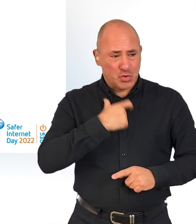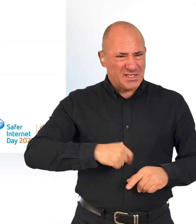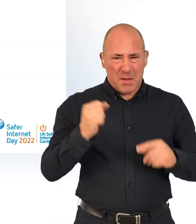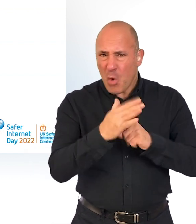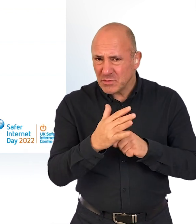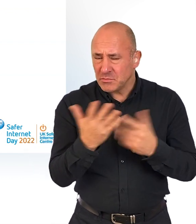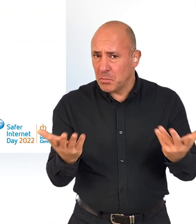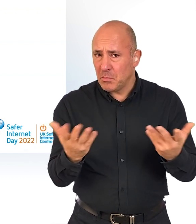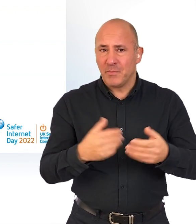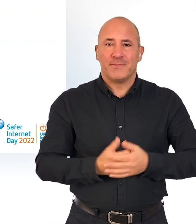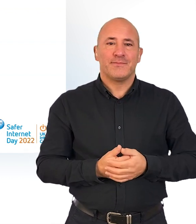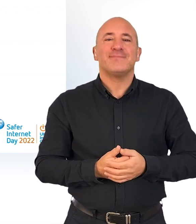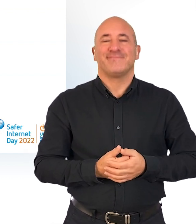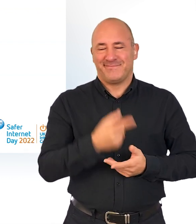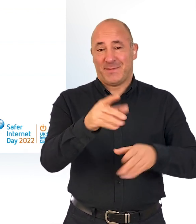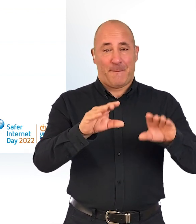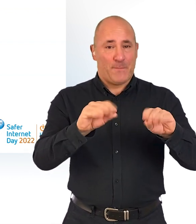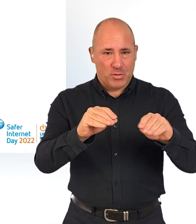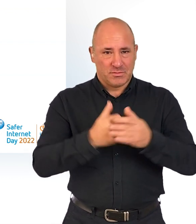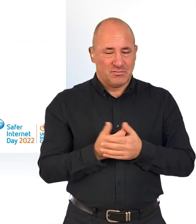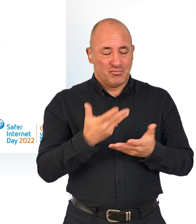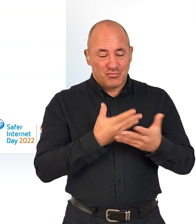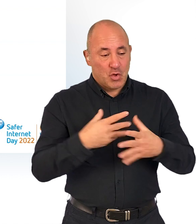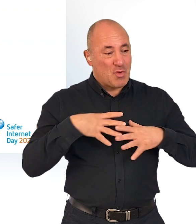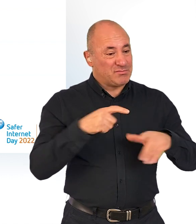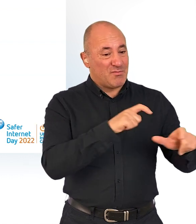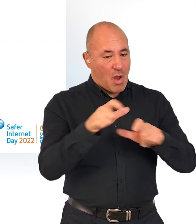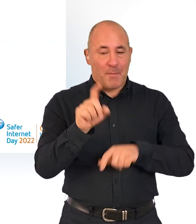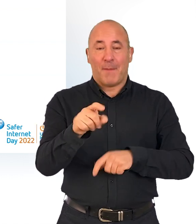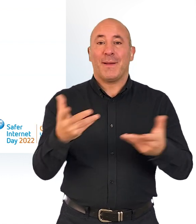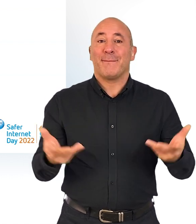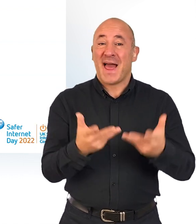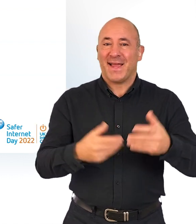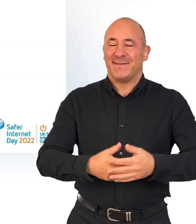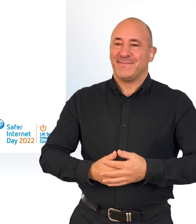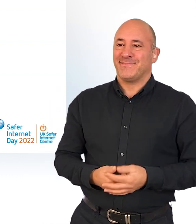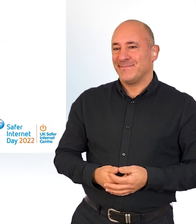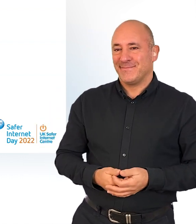Does gender matter? Pause the recording now and press play when you are ready to continue.